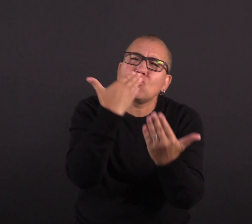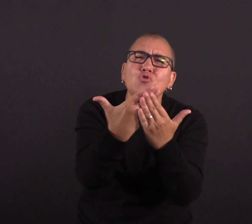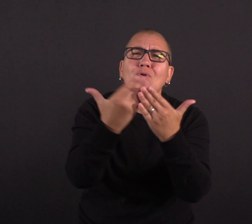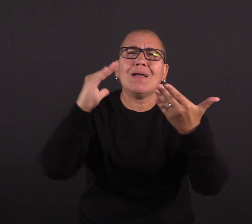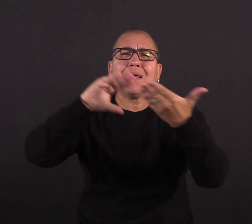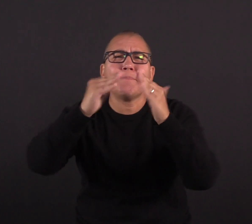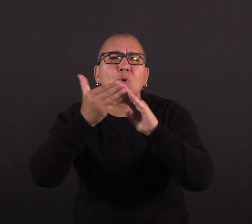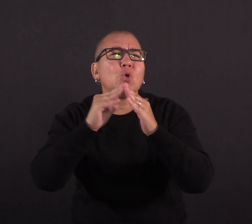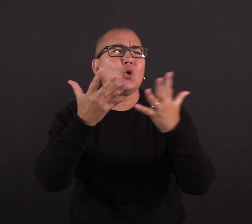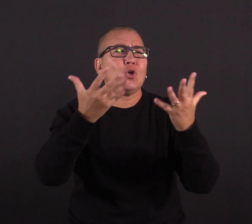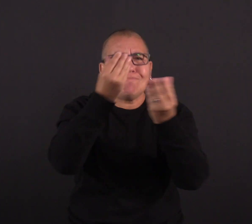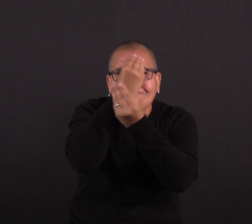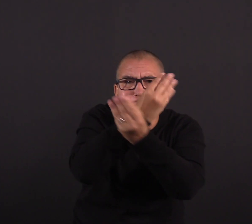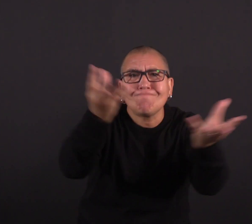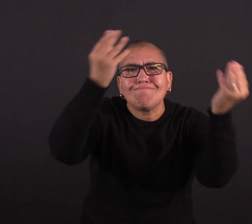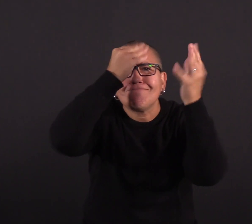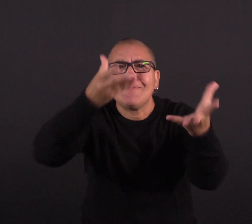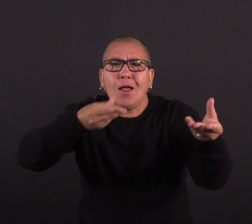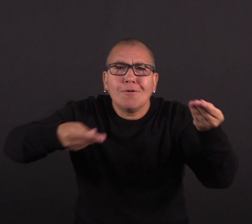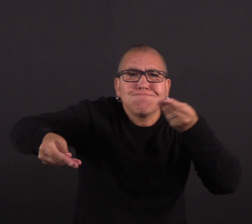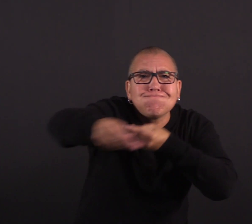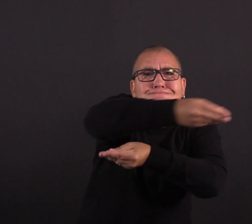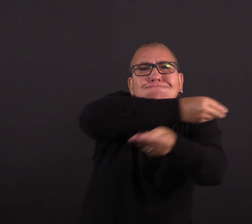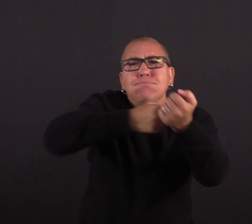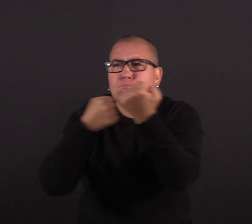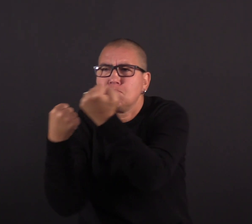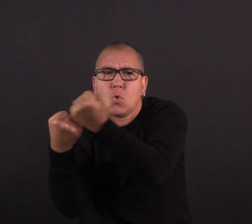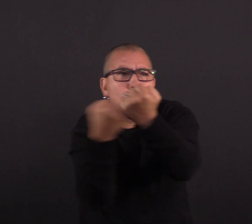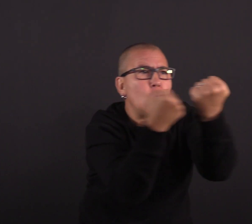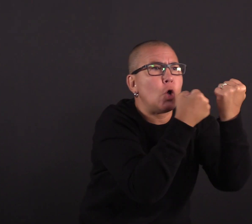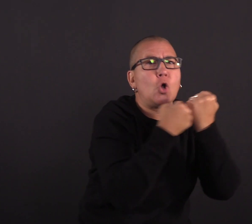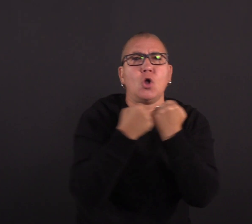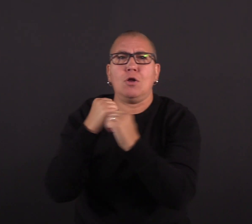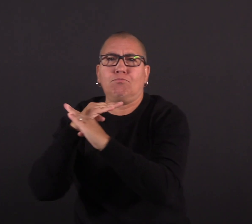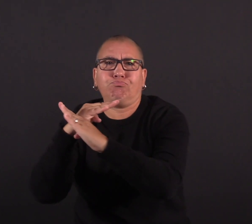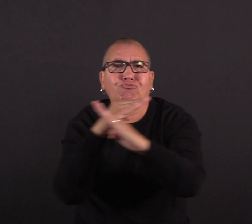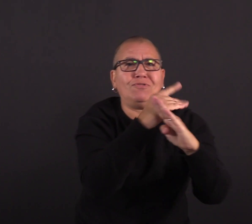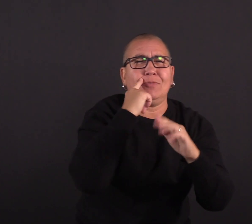“It’s not going to be the tsunami of cases that we’ve seen,” said Fauci, who stepped